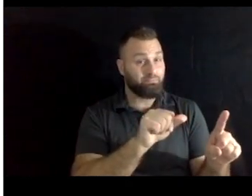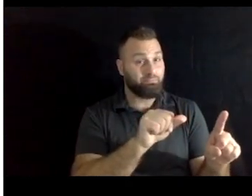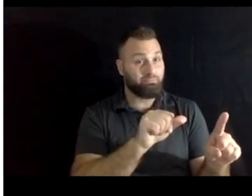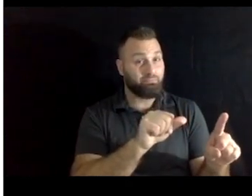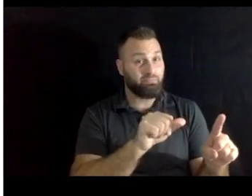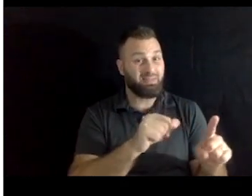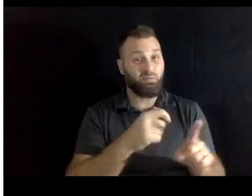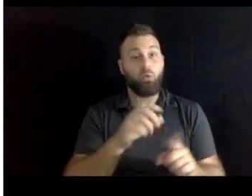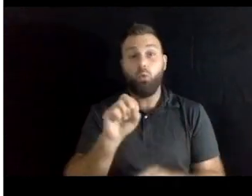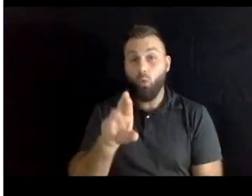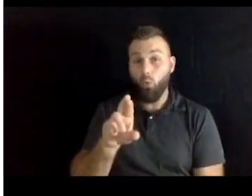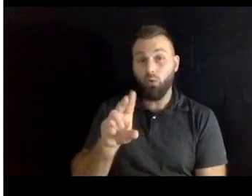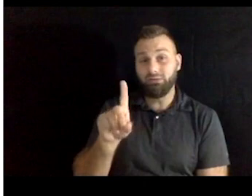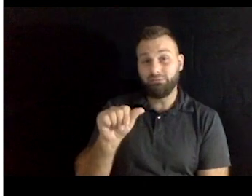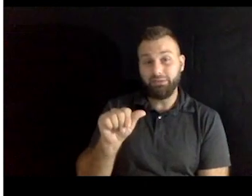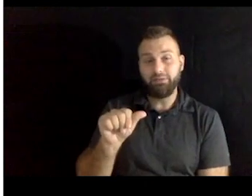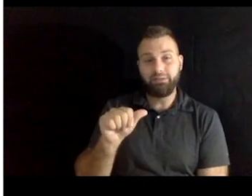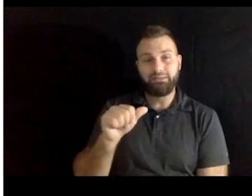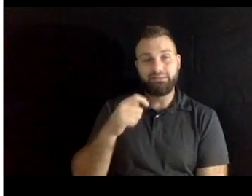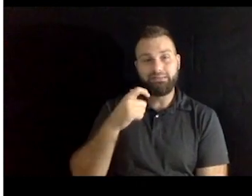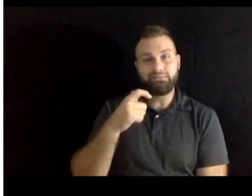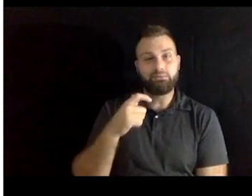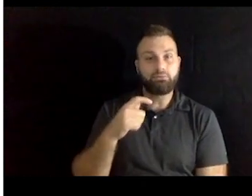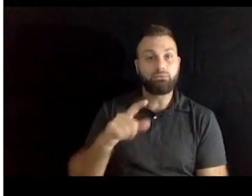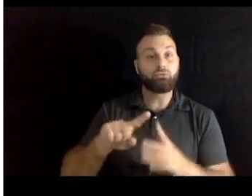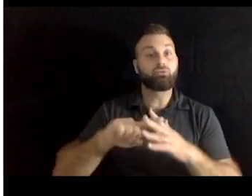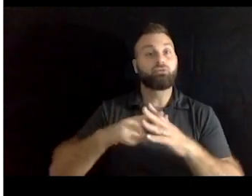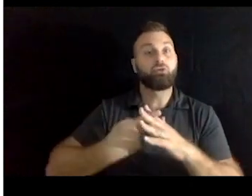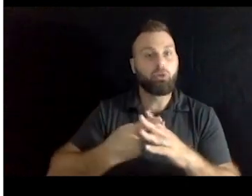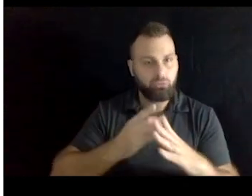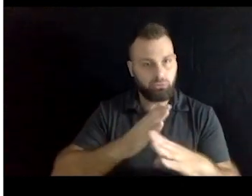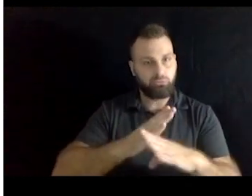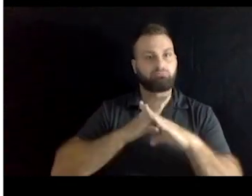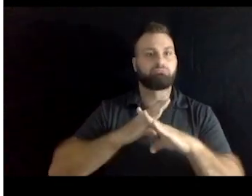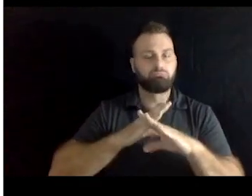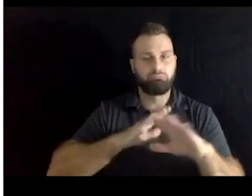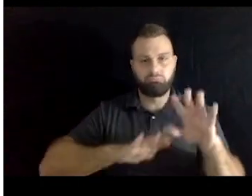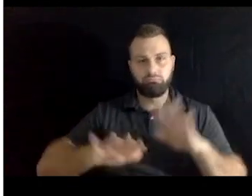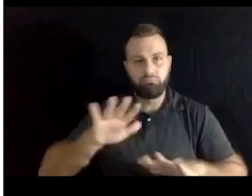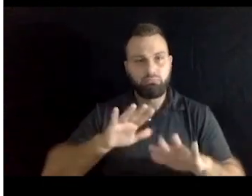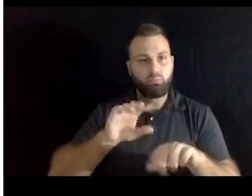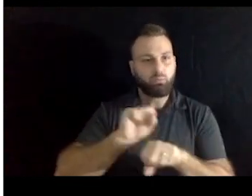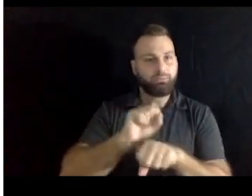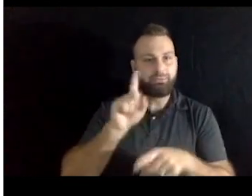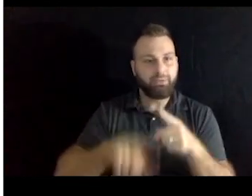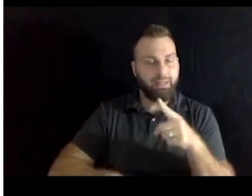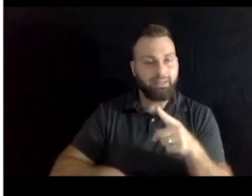when their disability just becomes. The barriers associated with their disability just become strong